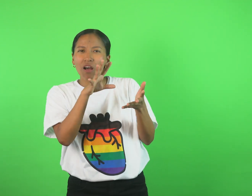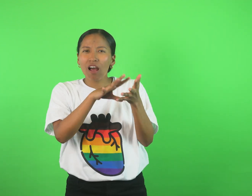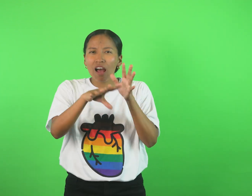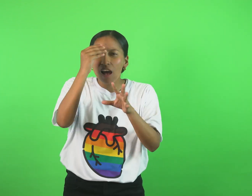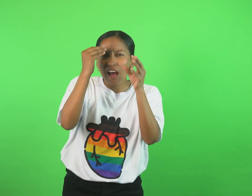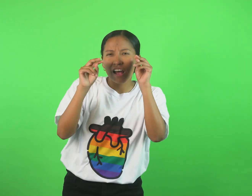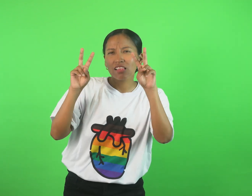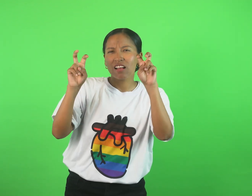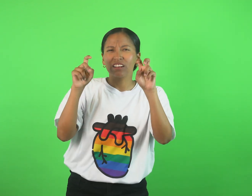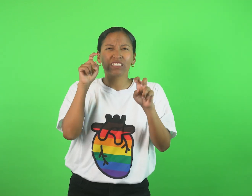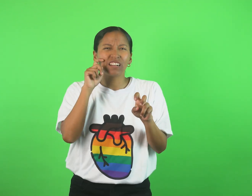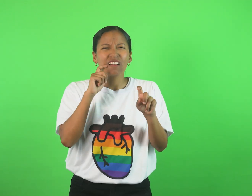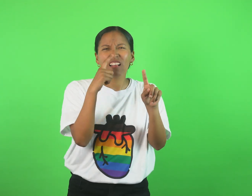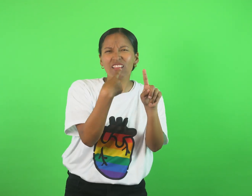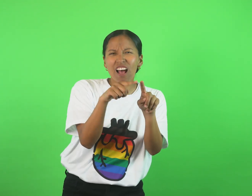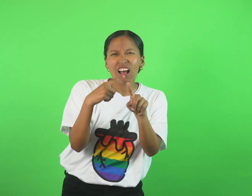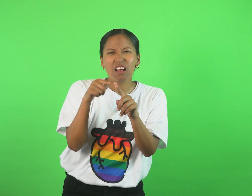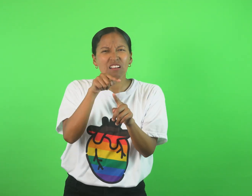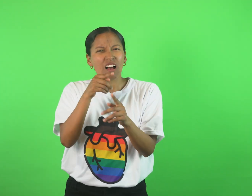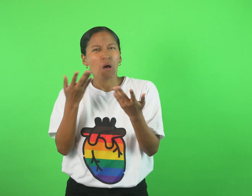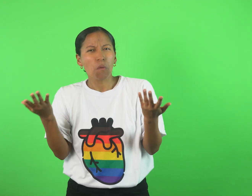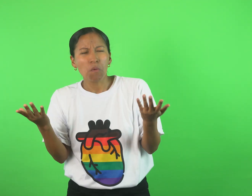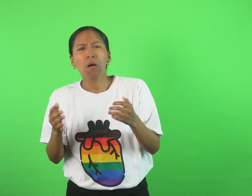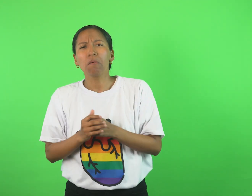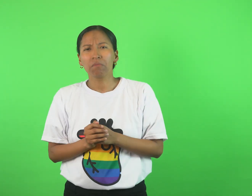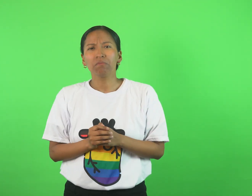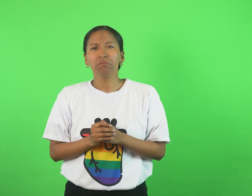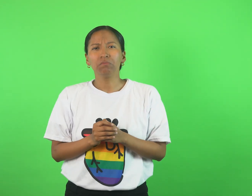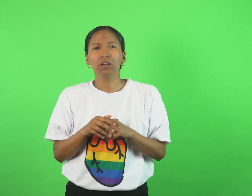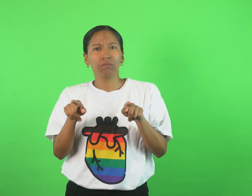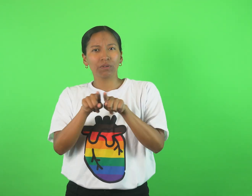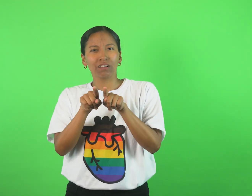about sexual diversity